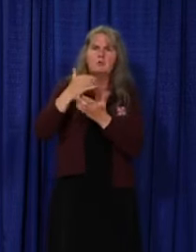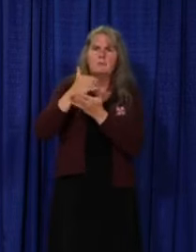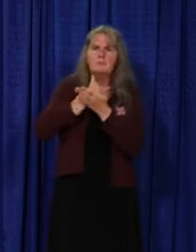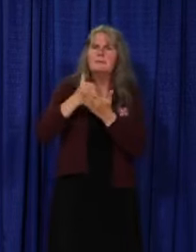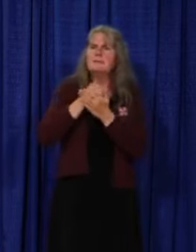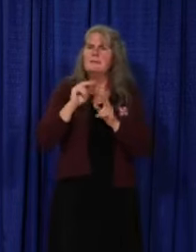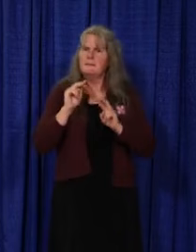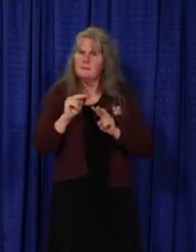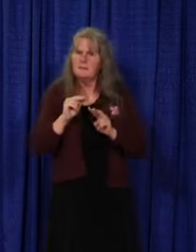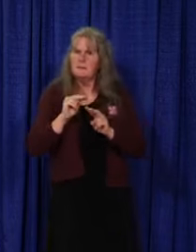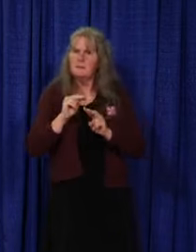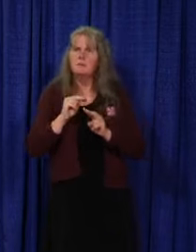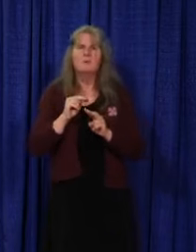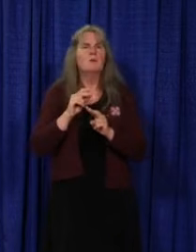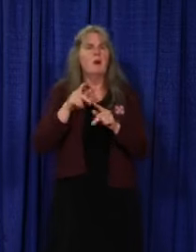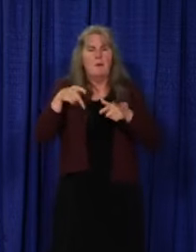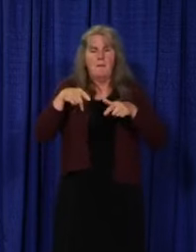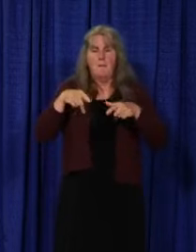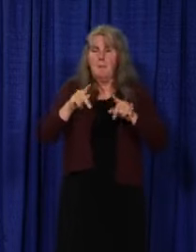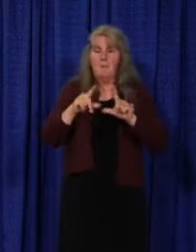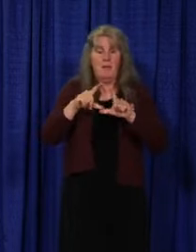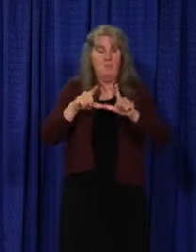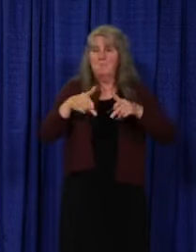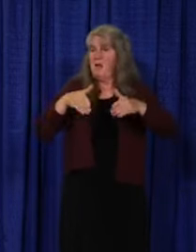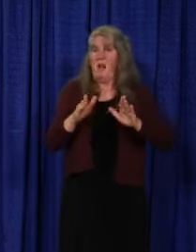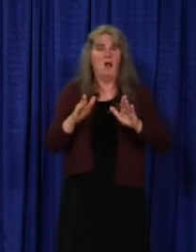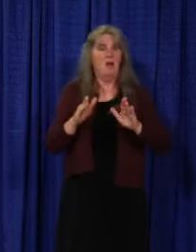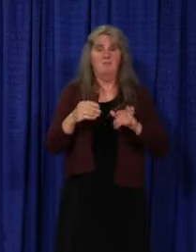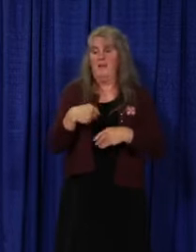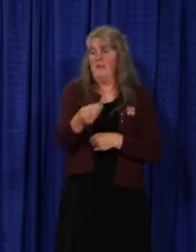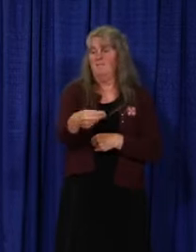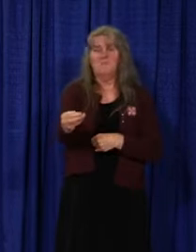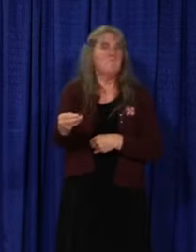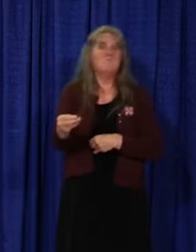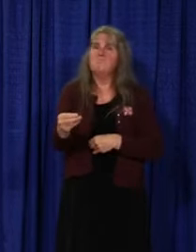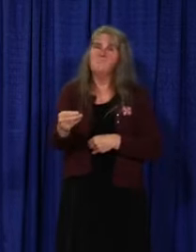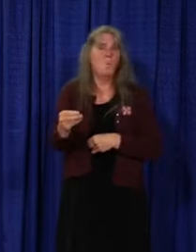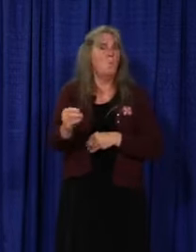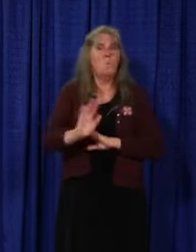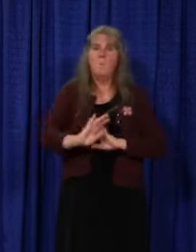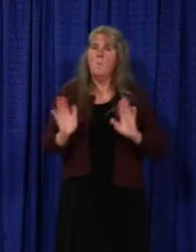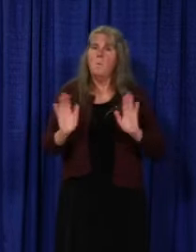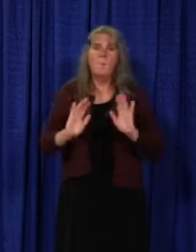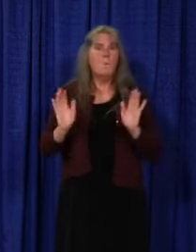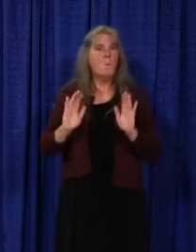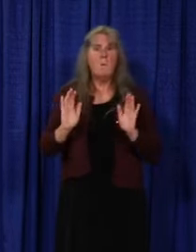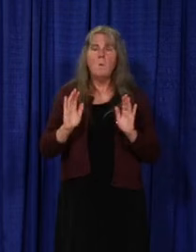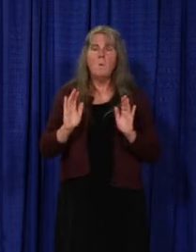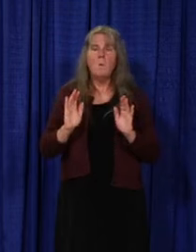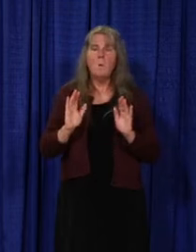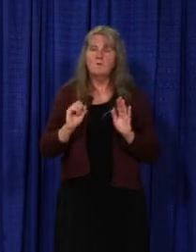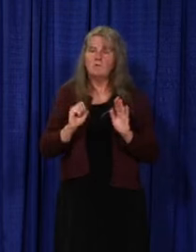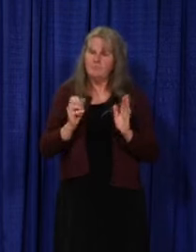We have stopped issuing permits for this year. And we are urging everybody to